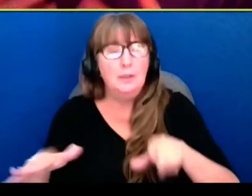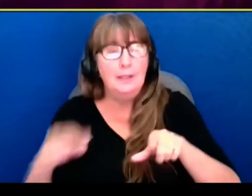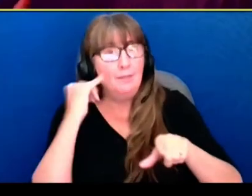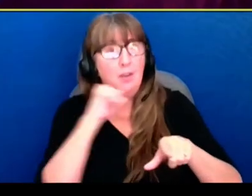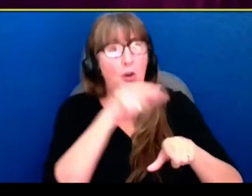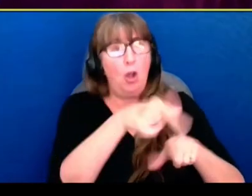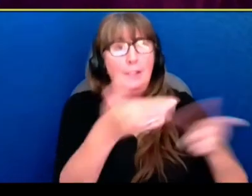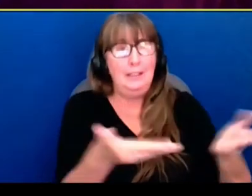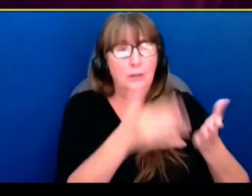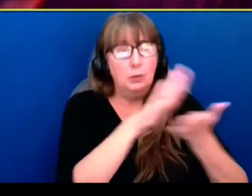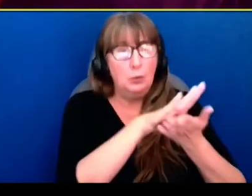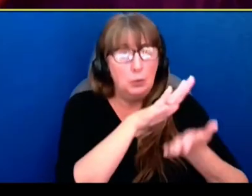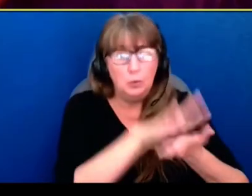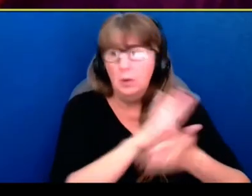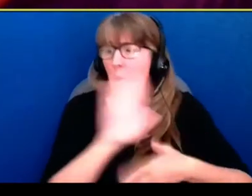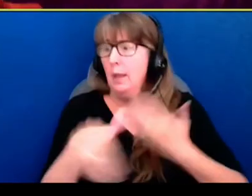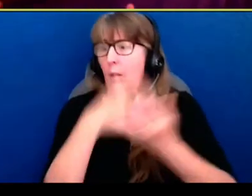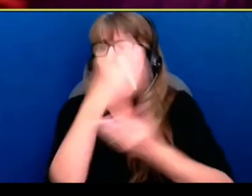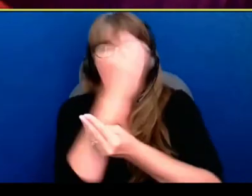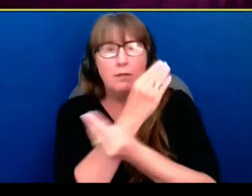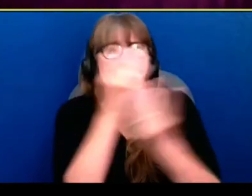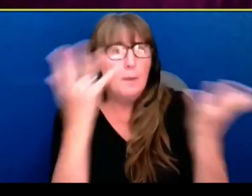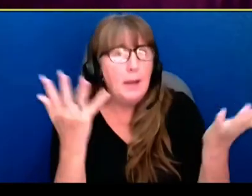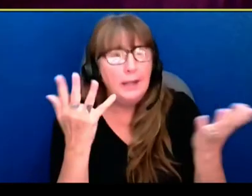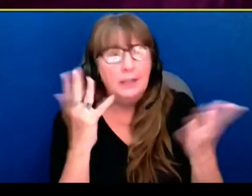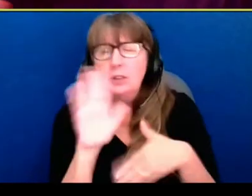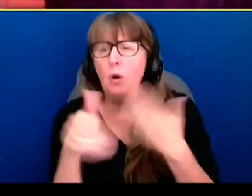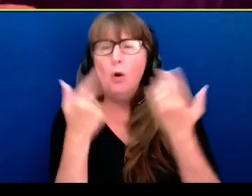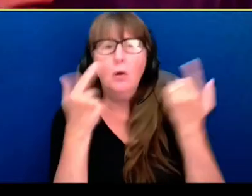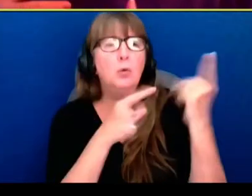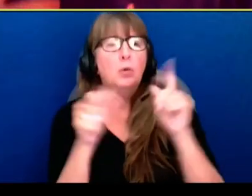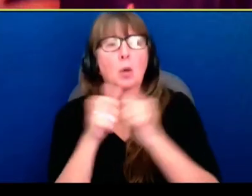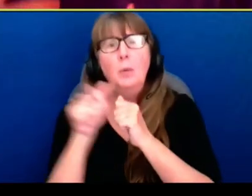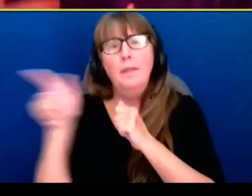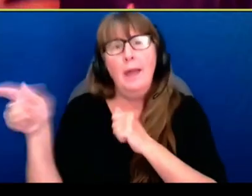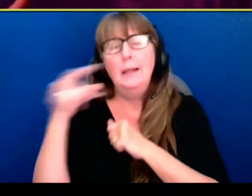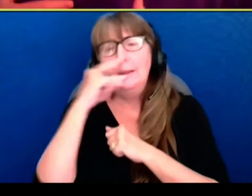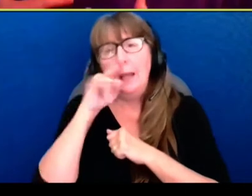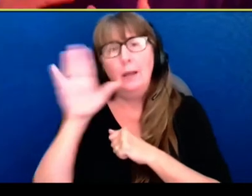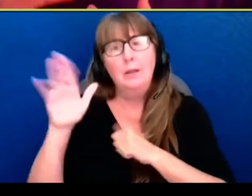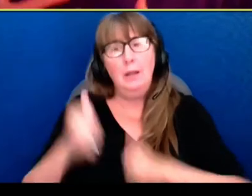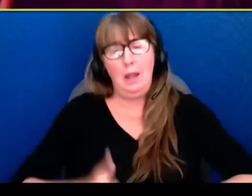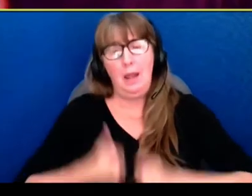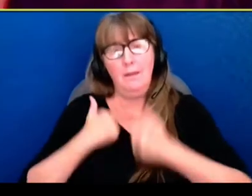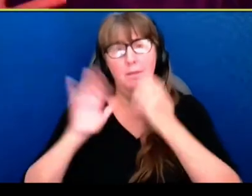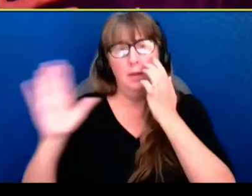And all the information, all this information of what goes on that child's life has importance